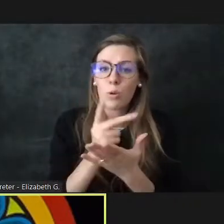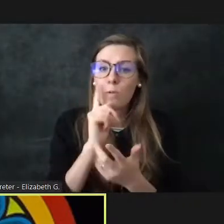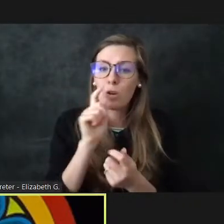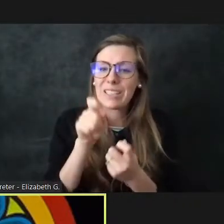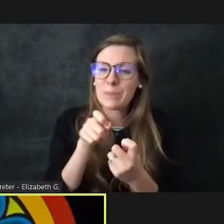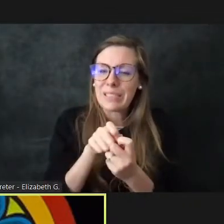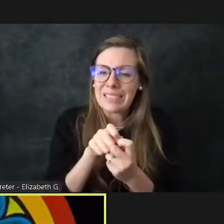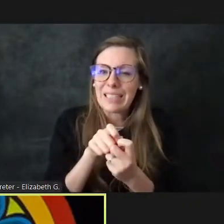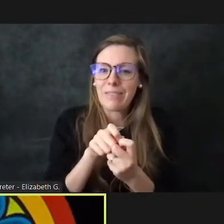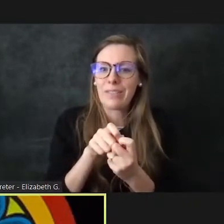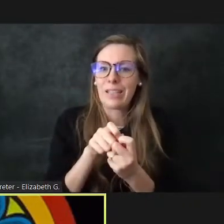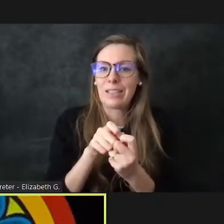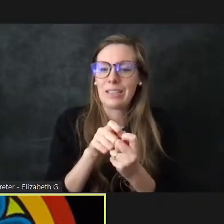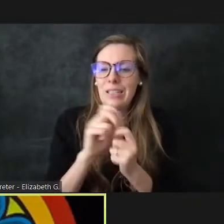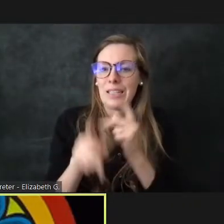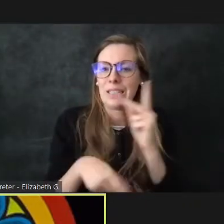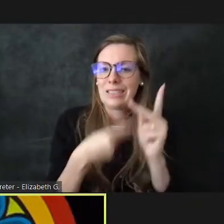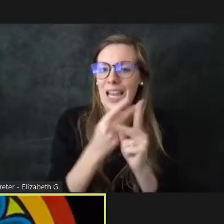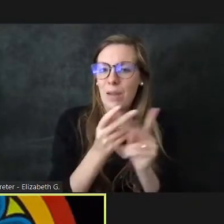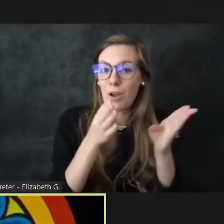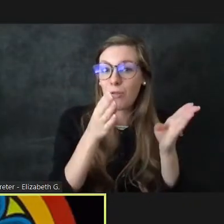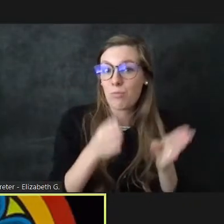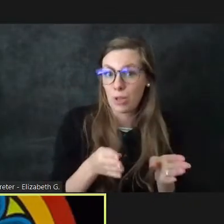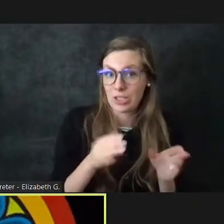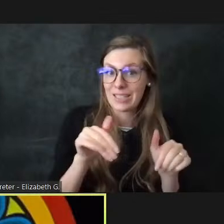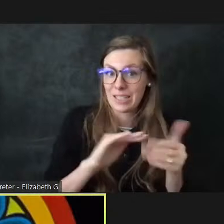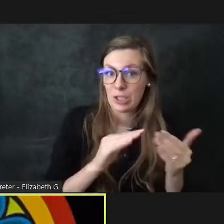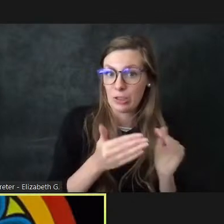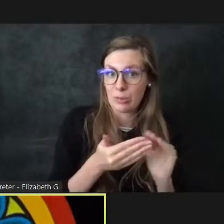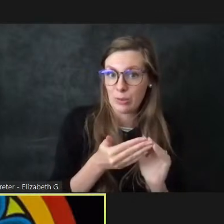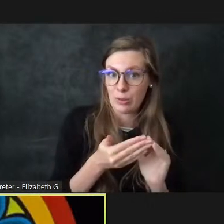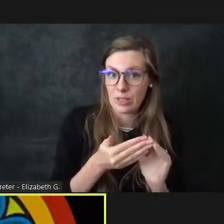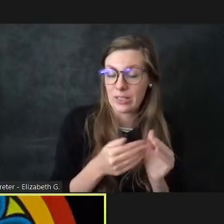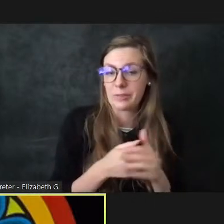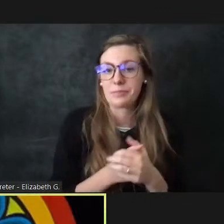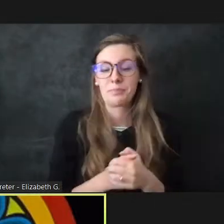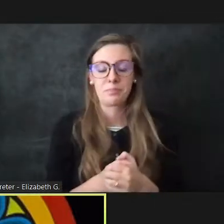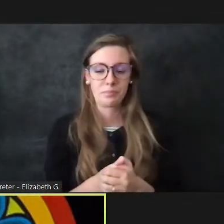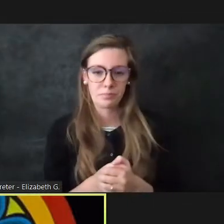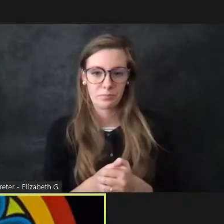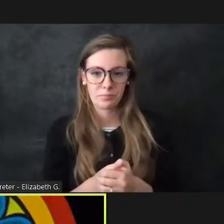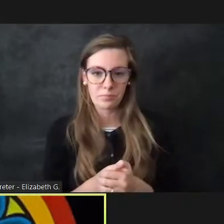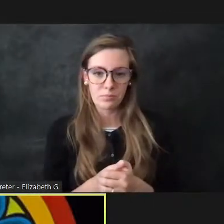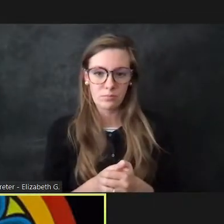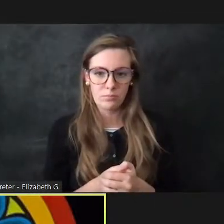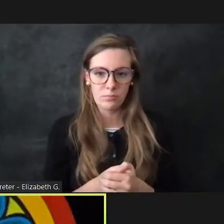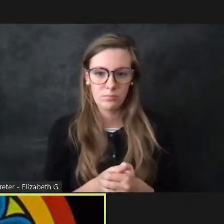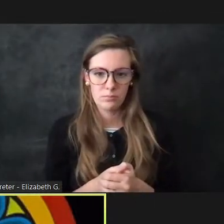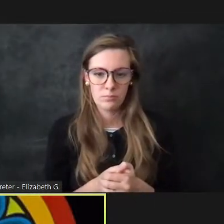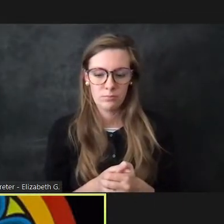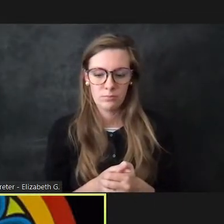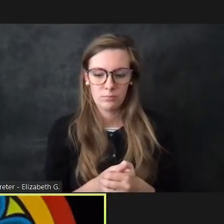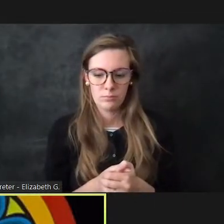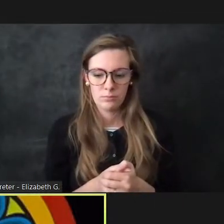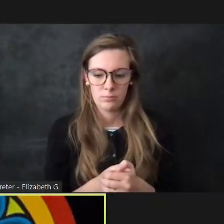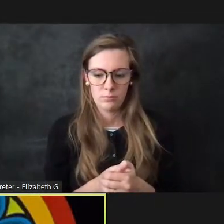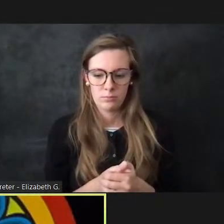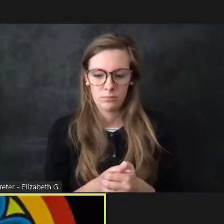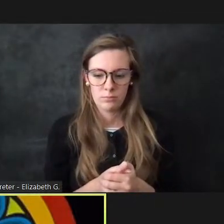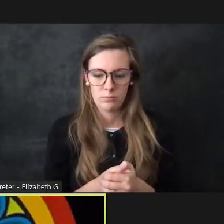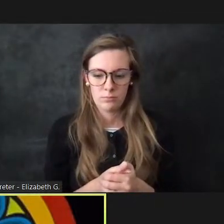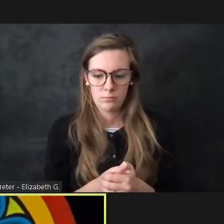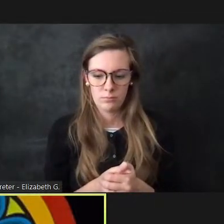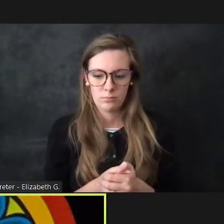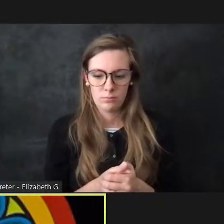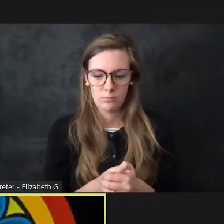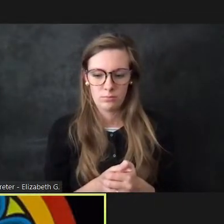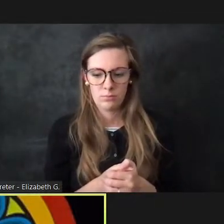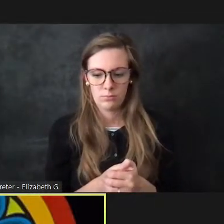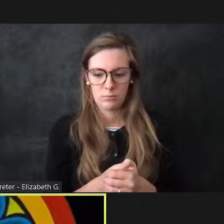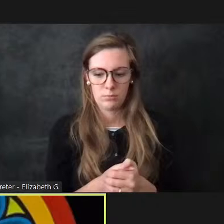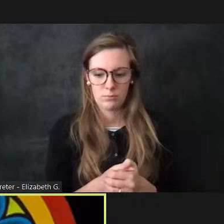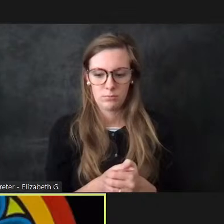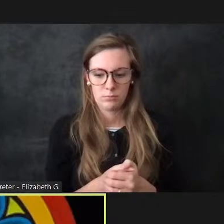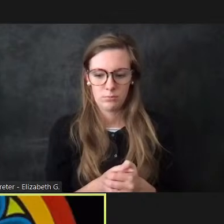So these are in